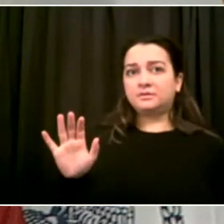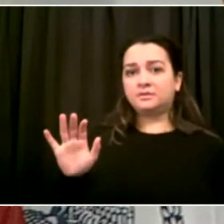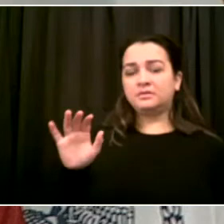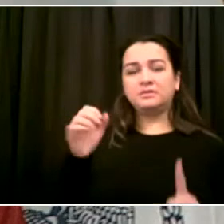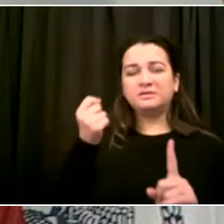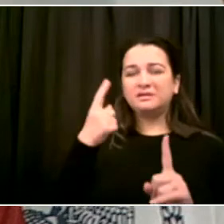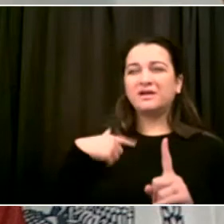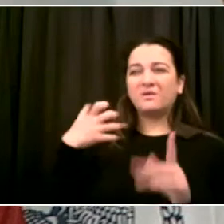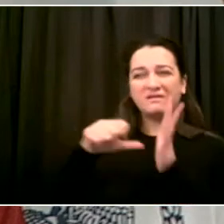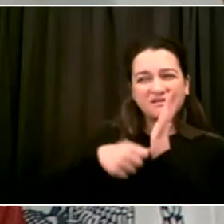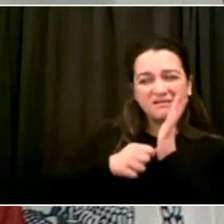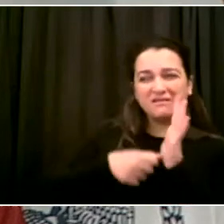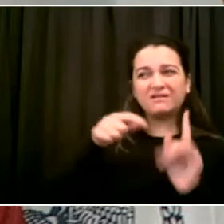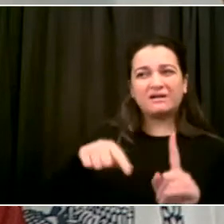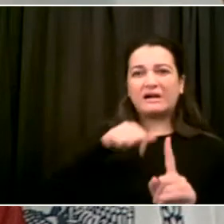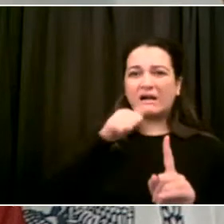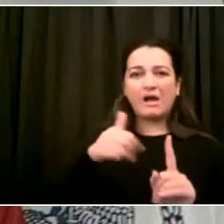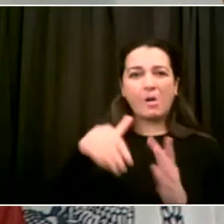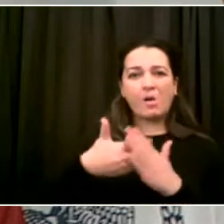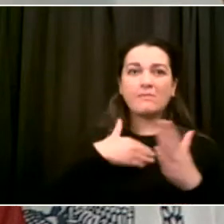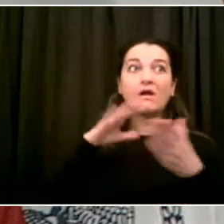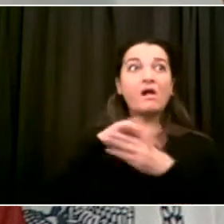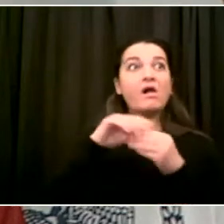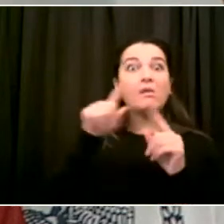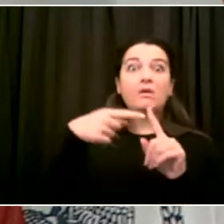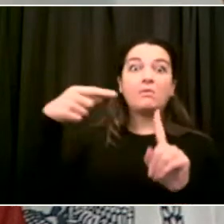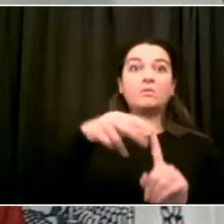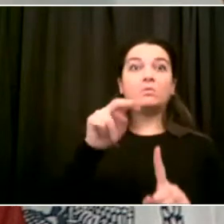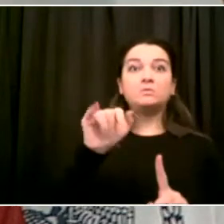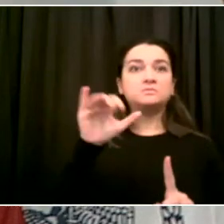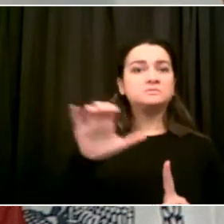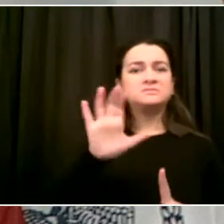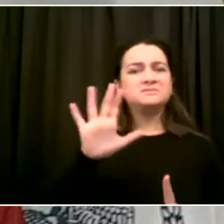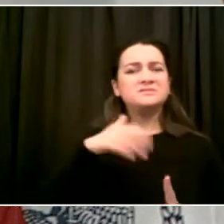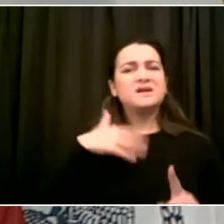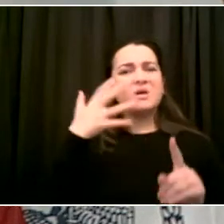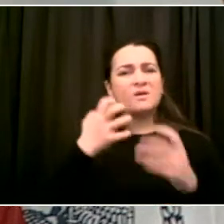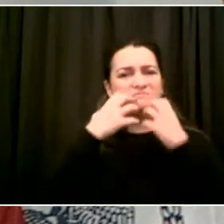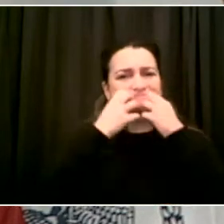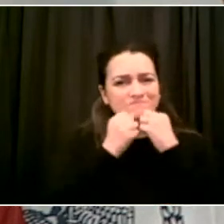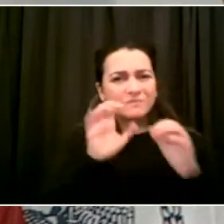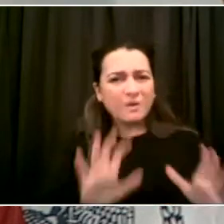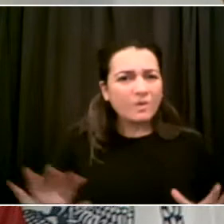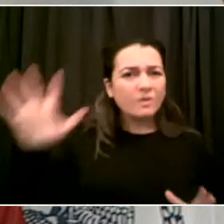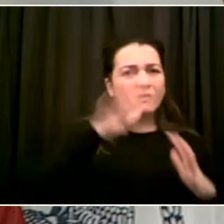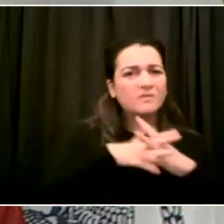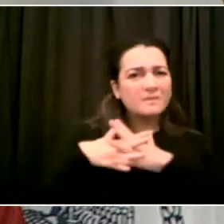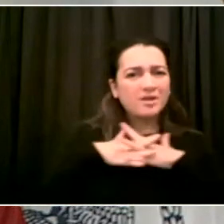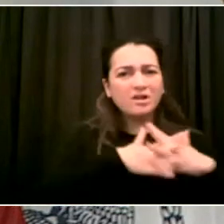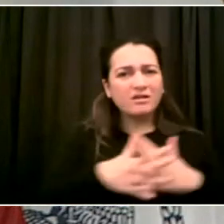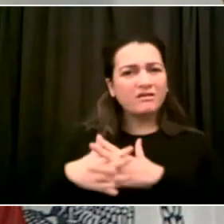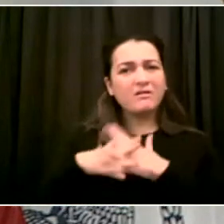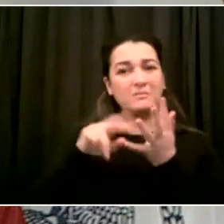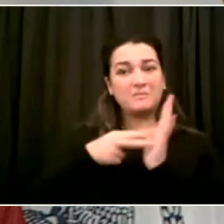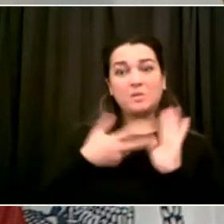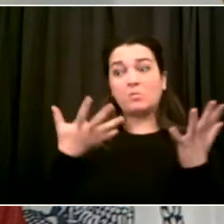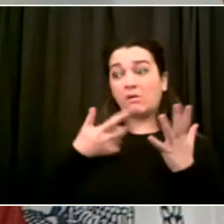I HAVEN'T HEARD ABOUT LET ME BE CLEAR, I'M SAYING THIS IS NOT JUST FOR NEW YORK CITY I'M SAYING THIS SHOULD BE FOR THE WHOLE COUNTRY. I THINK THEY SHOULD DIRECT STATE AND LOCAL